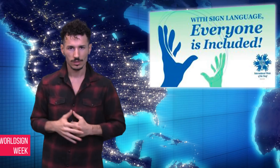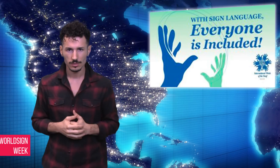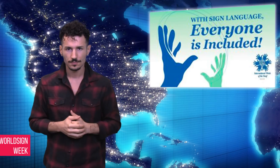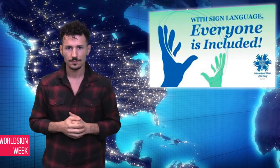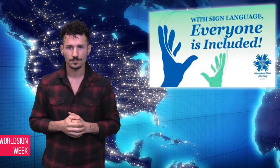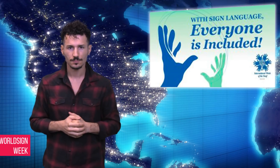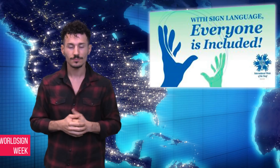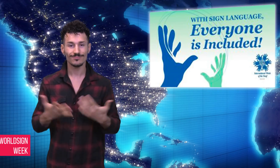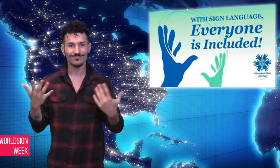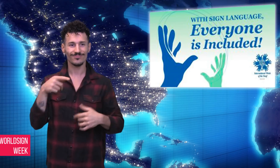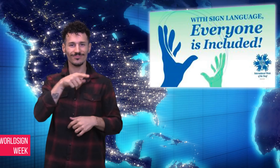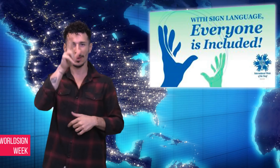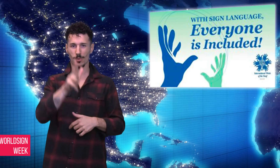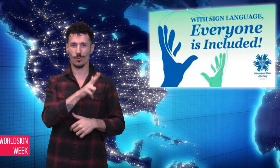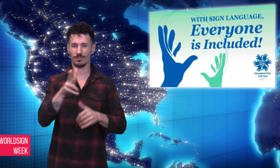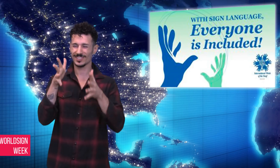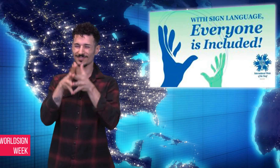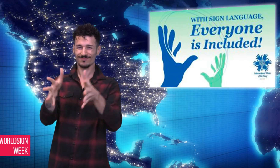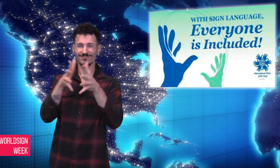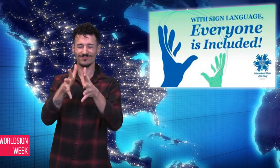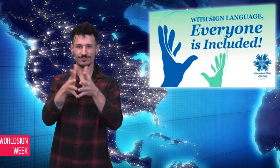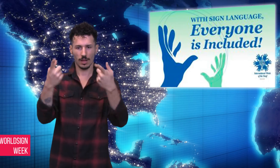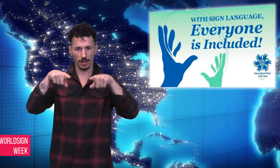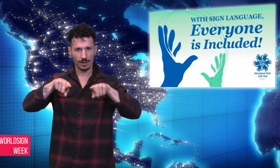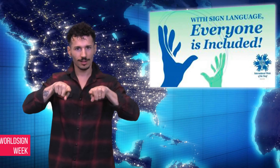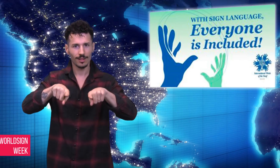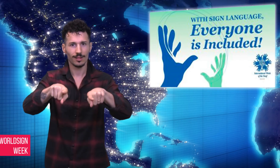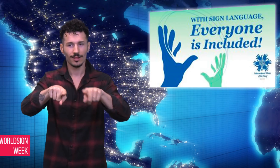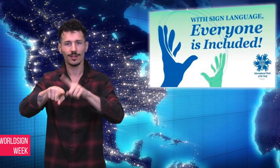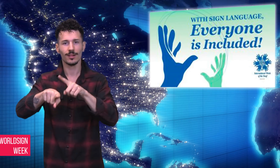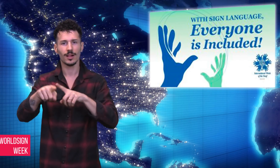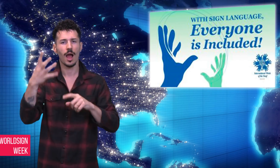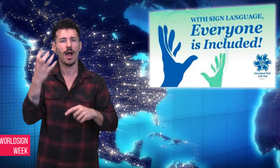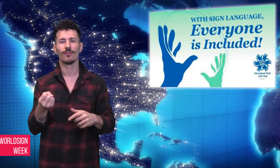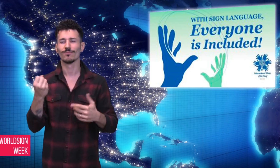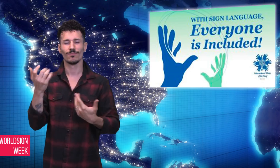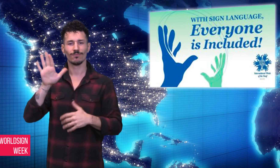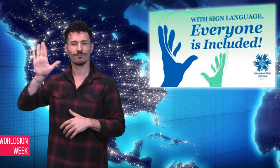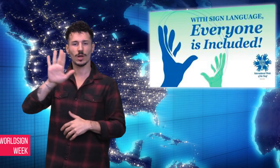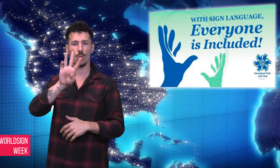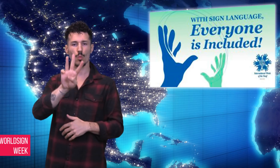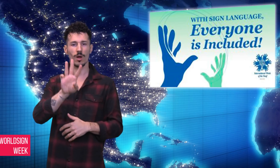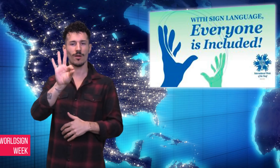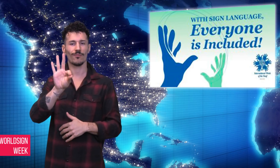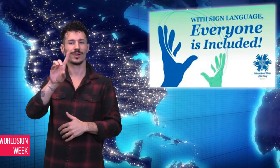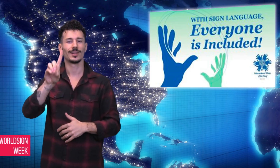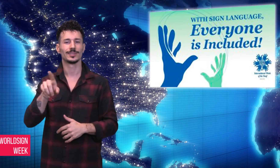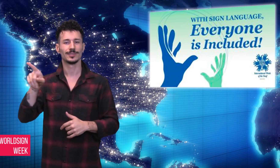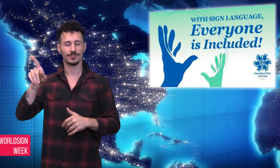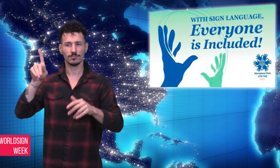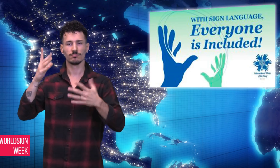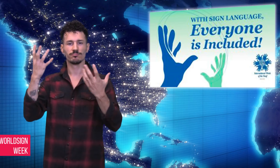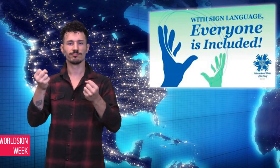and rights of every individual. His message occurred during a